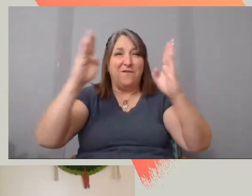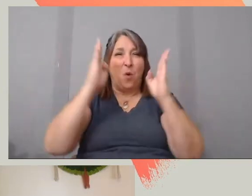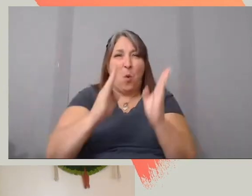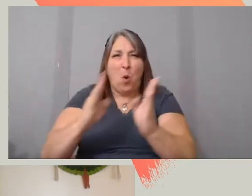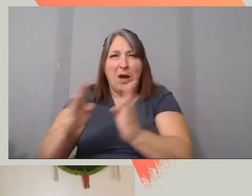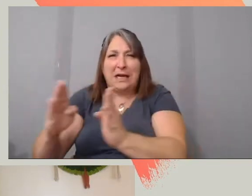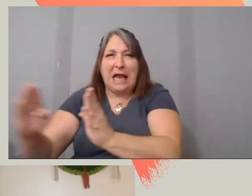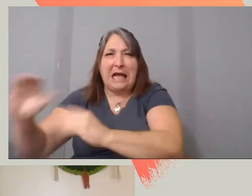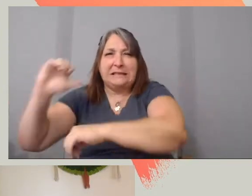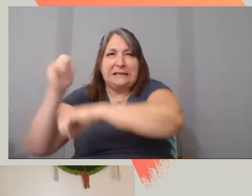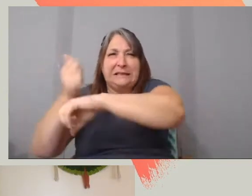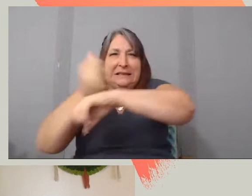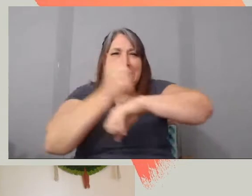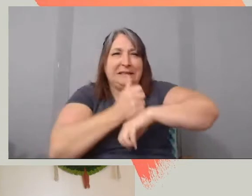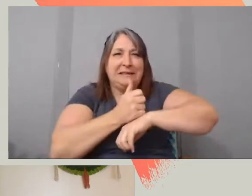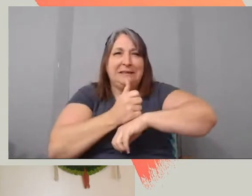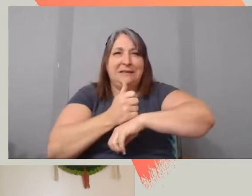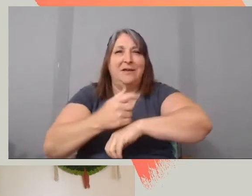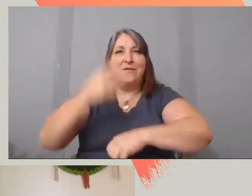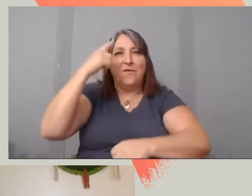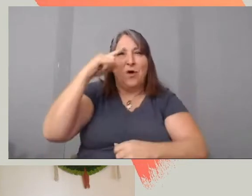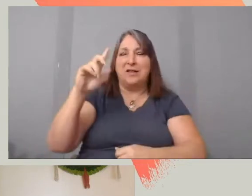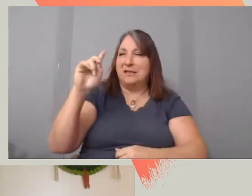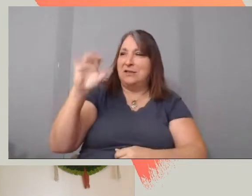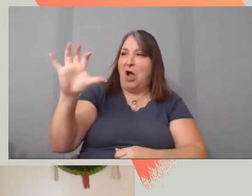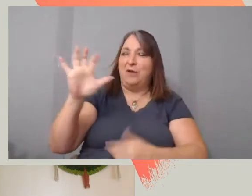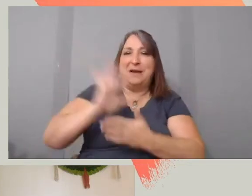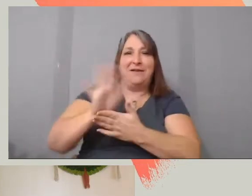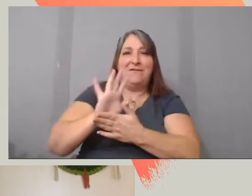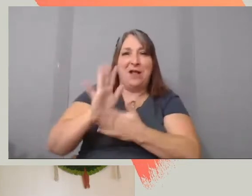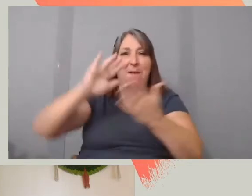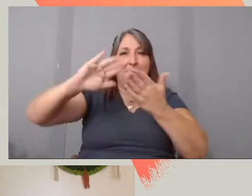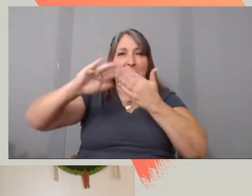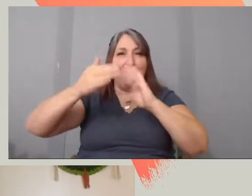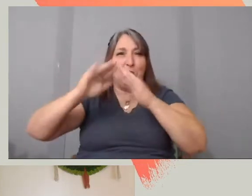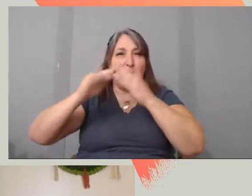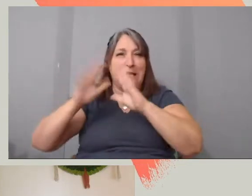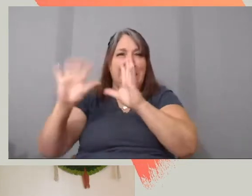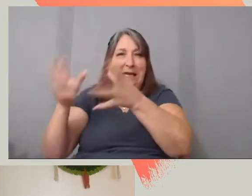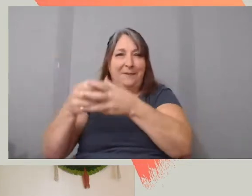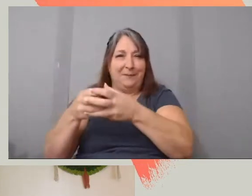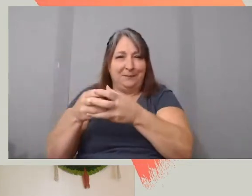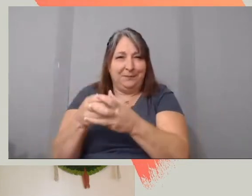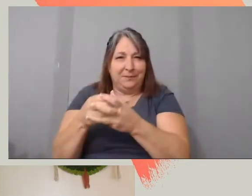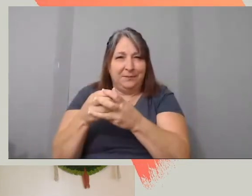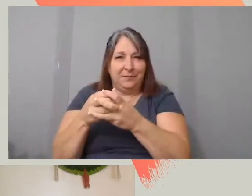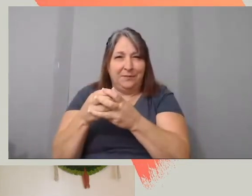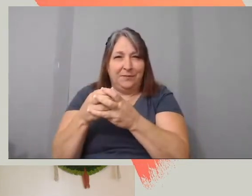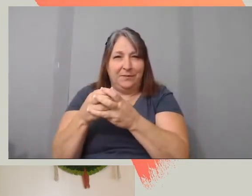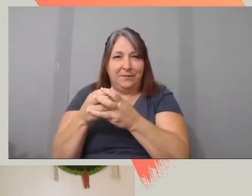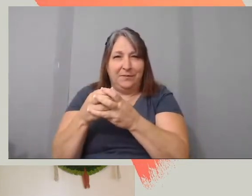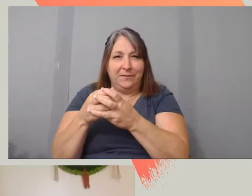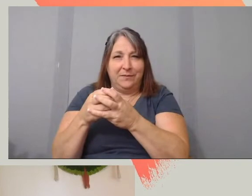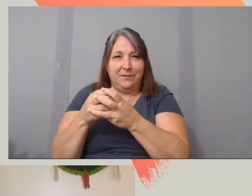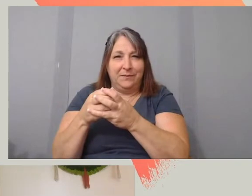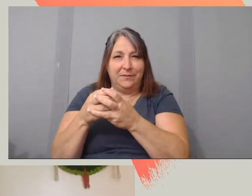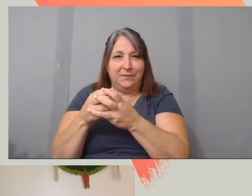of the documentary film community that is really like nothing we have seen